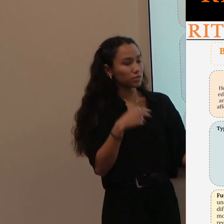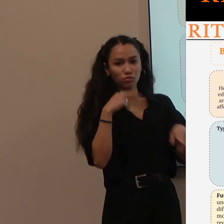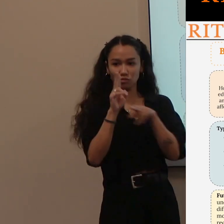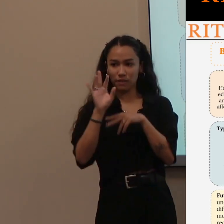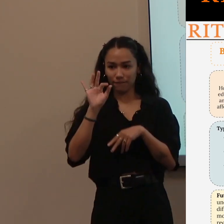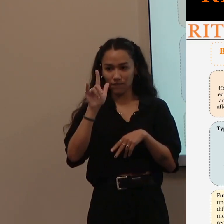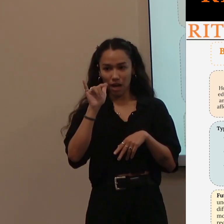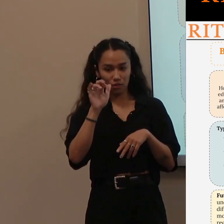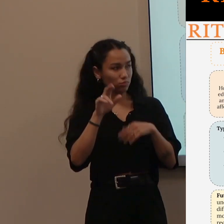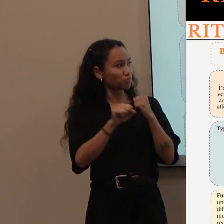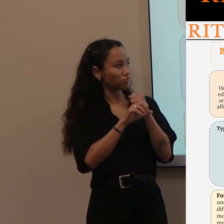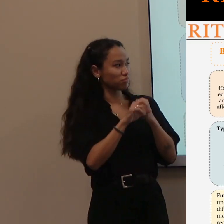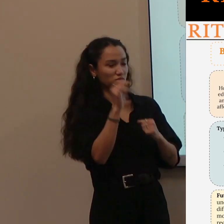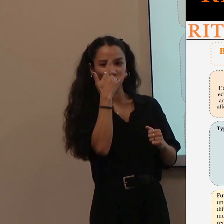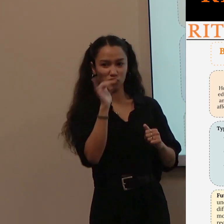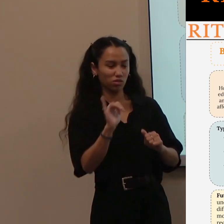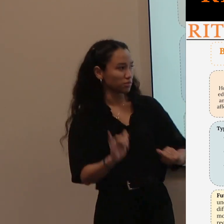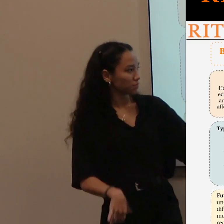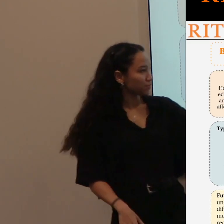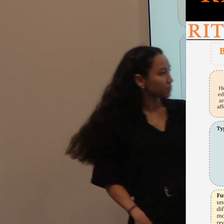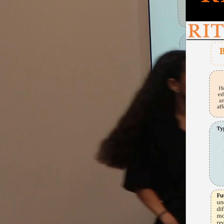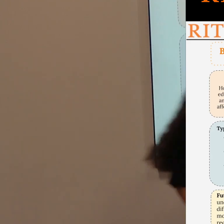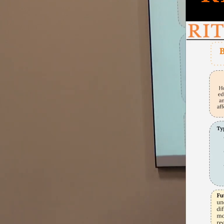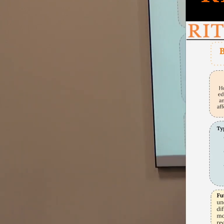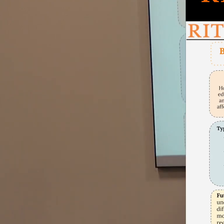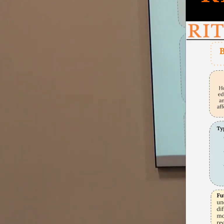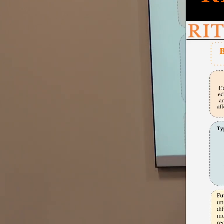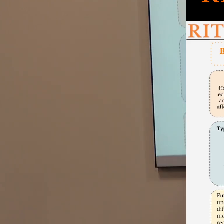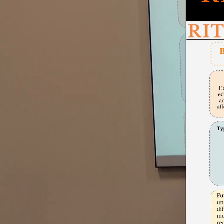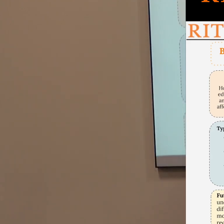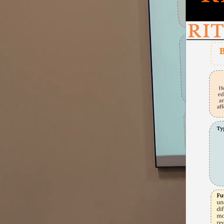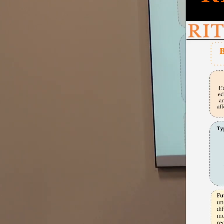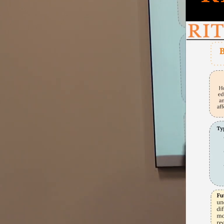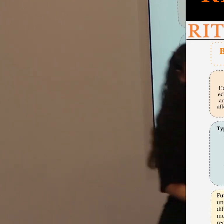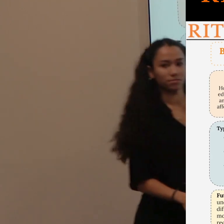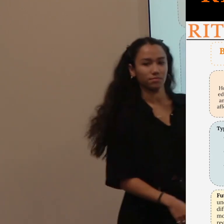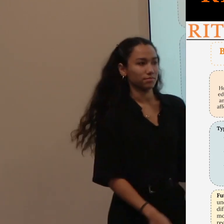racism with their hearing peers? This is what our flyer looked like.